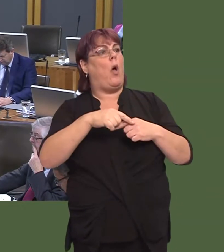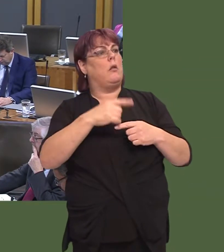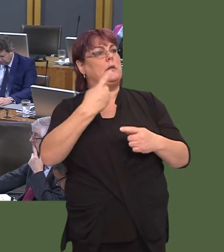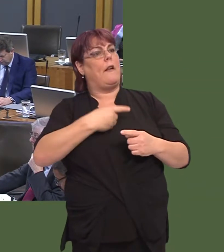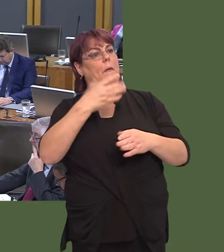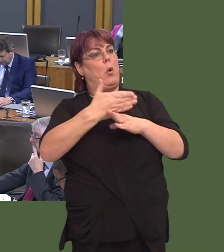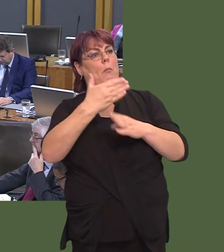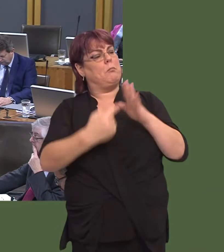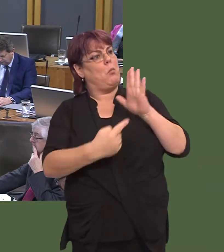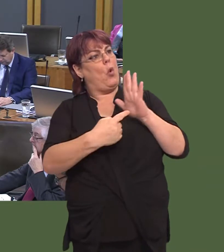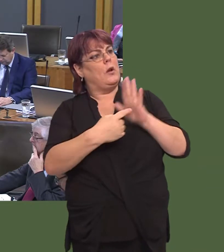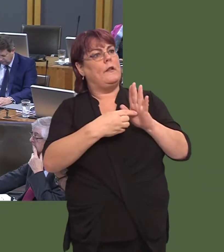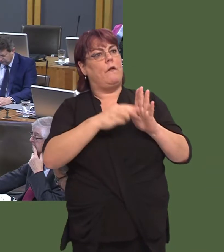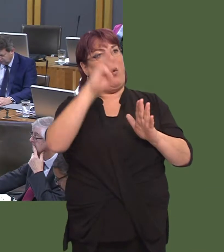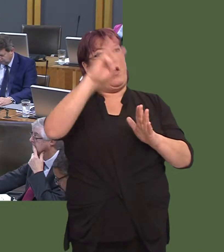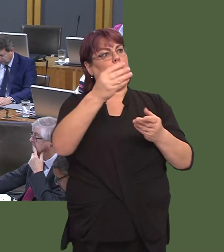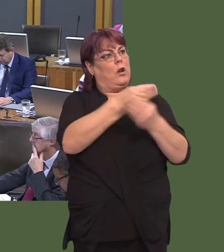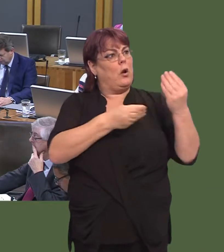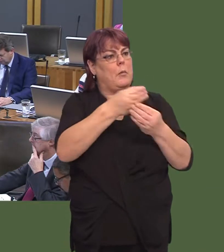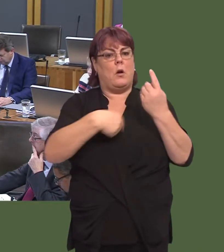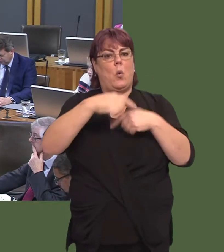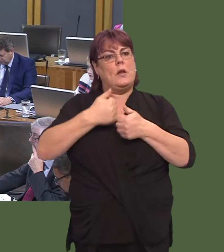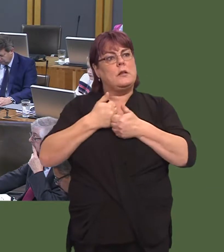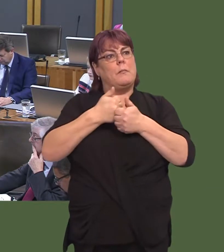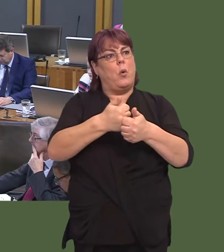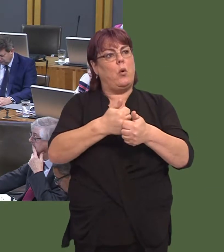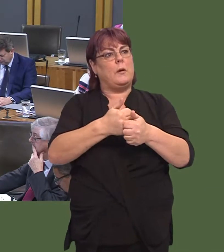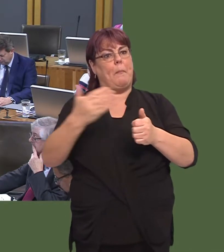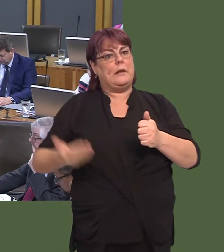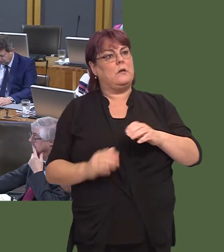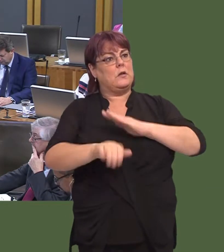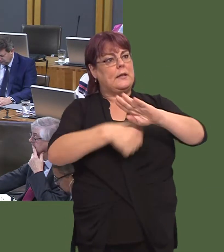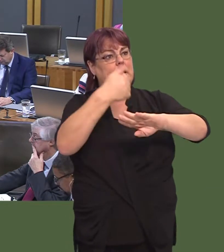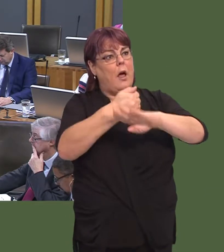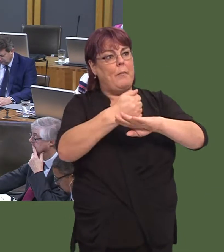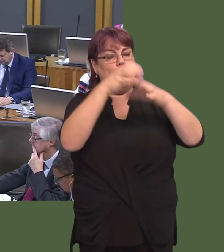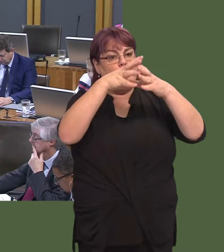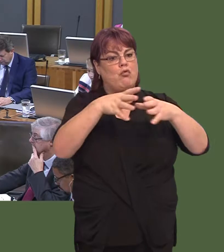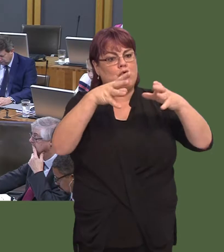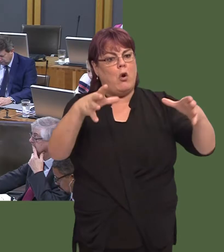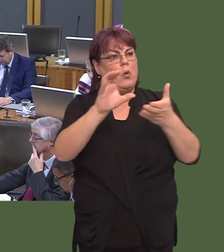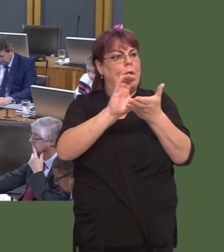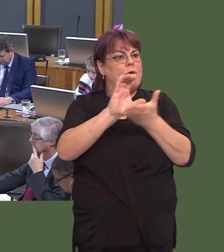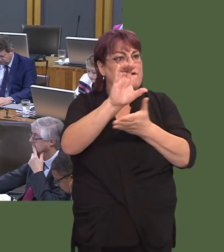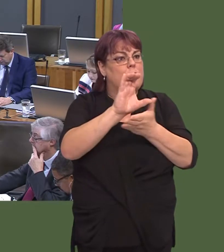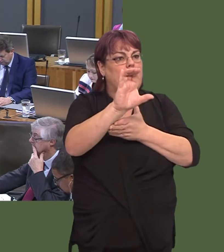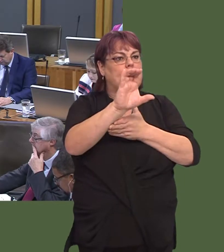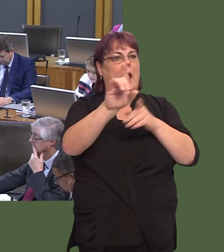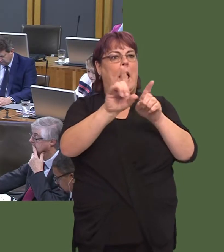We continue to support businesses to start and grow, to invest and, of course, to improve their contribution to the economy of Wales.